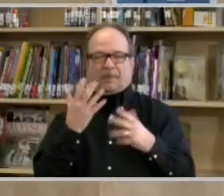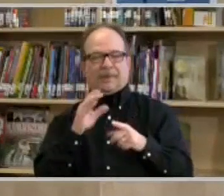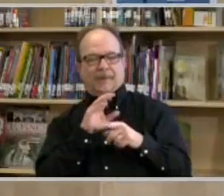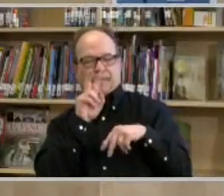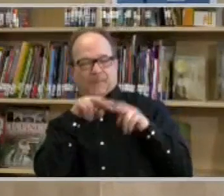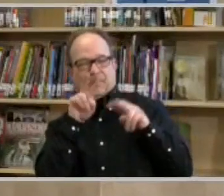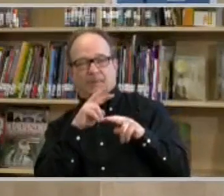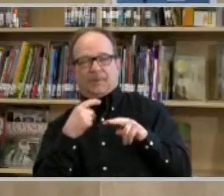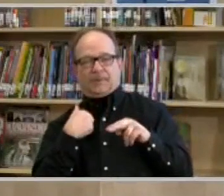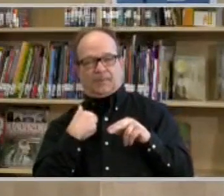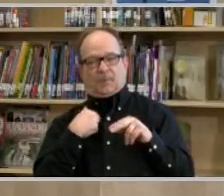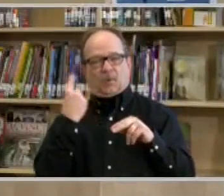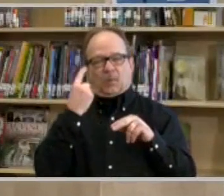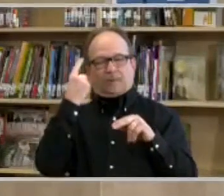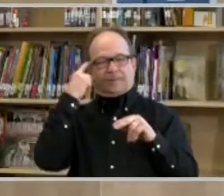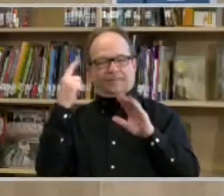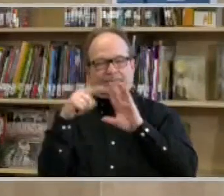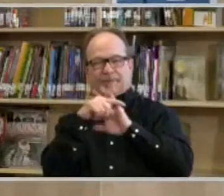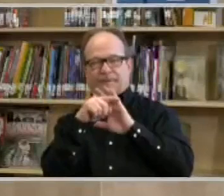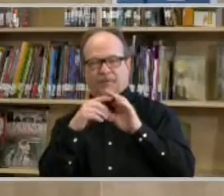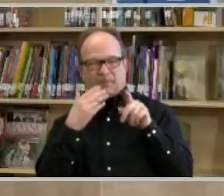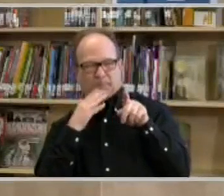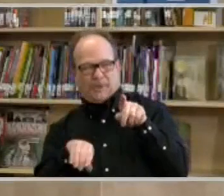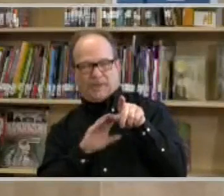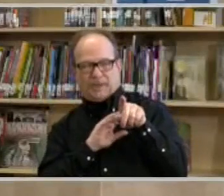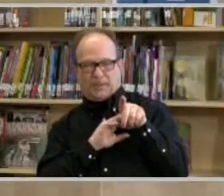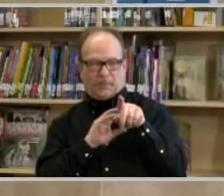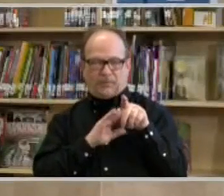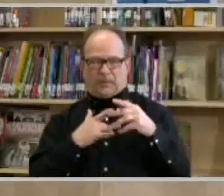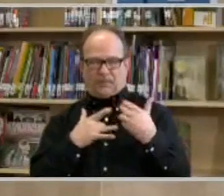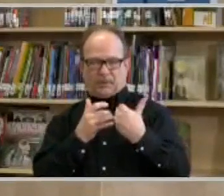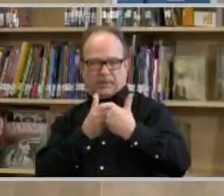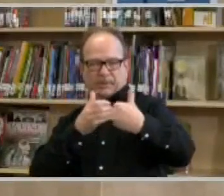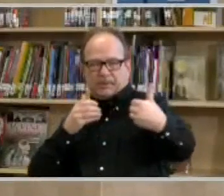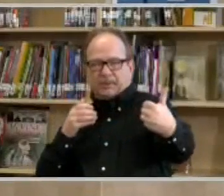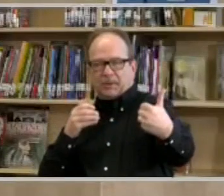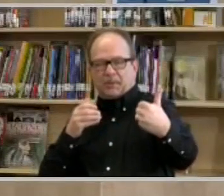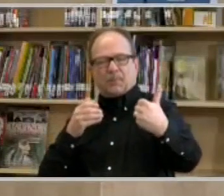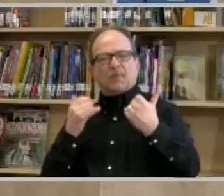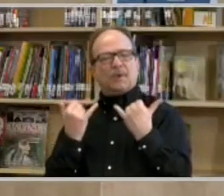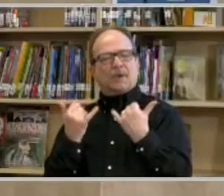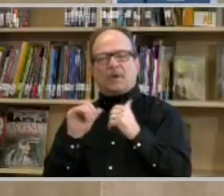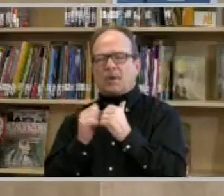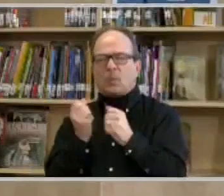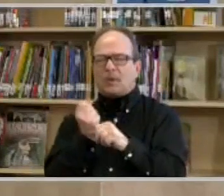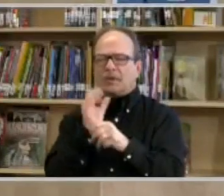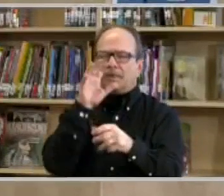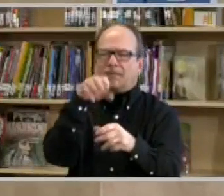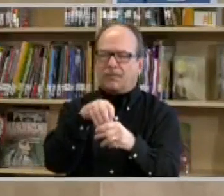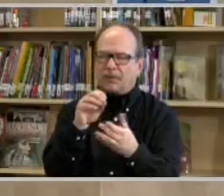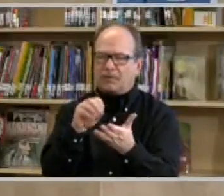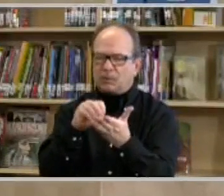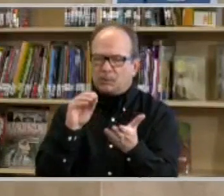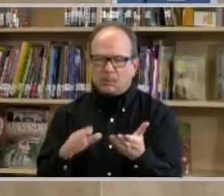THE POLICE WERE THE BAD GUYS, YOU KNOW, AT THE DOOR SEARCHING YOU.